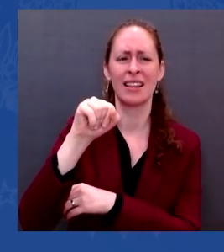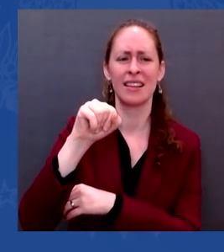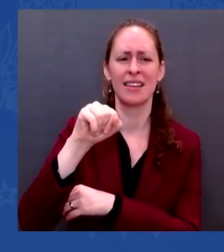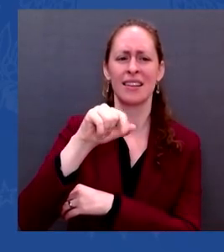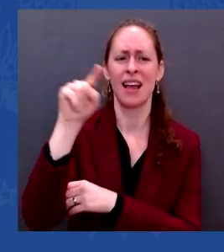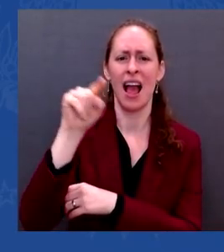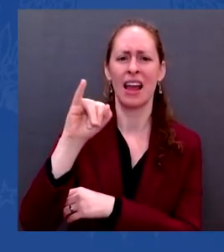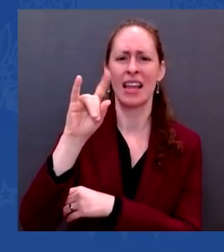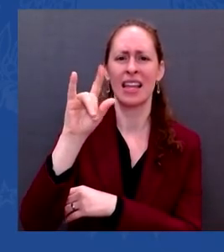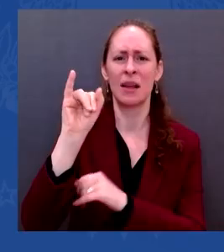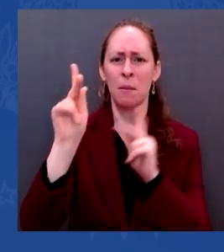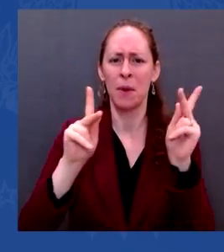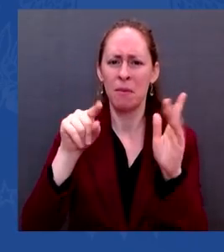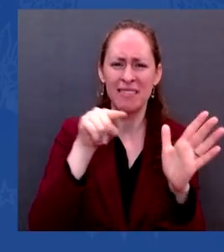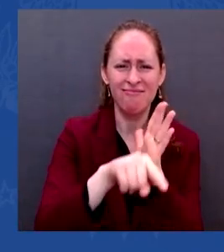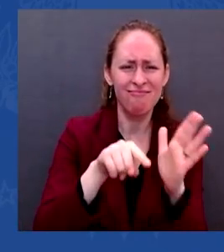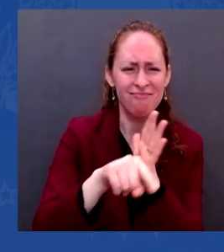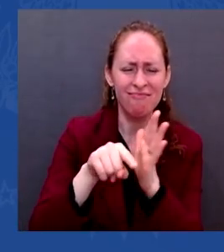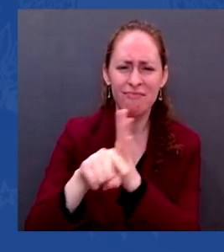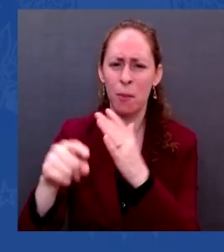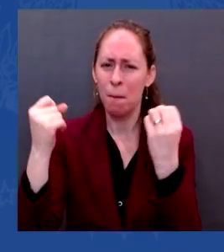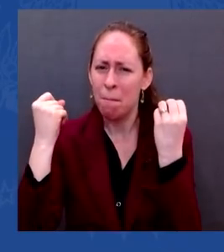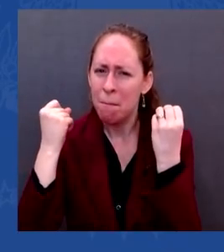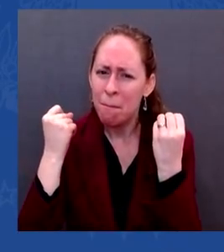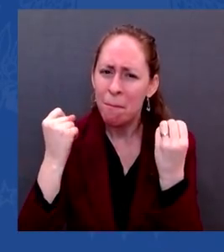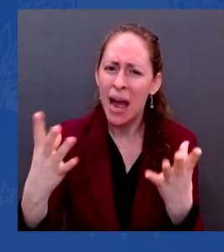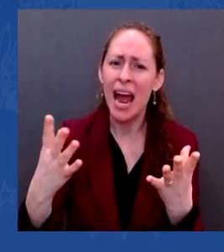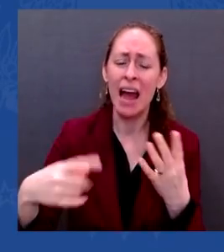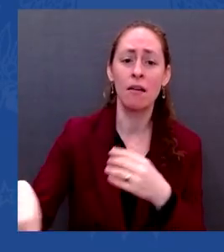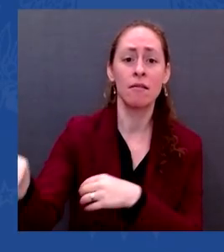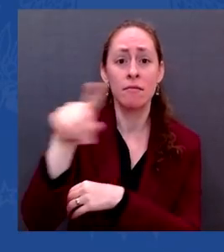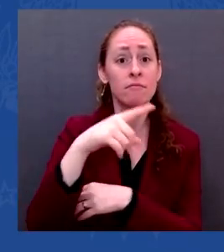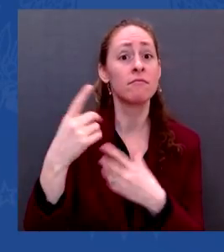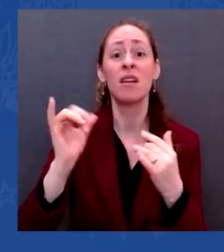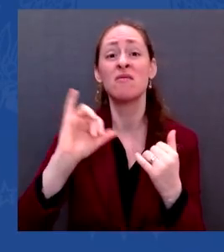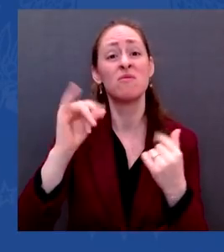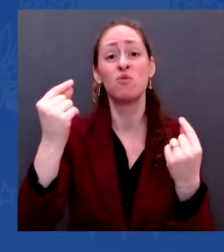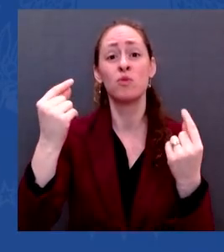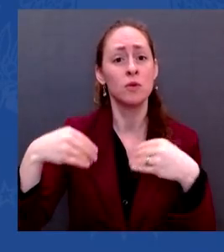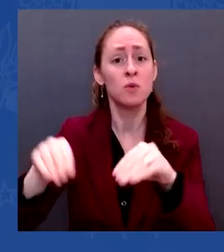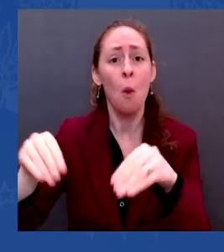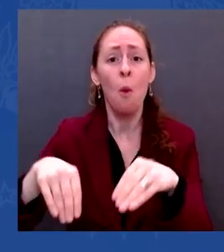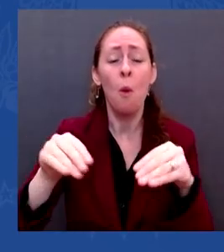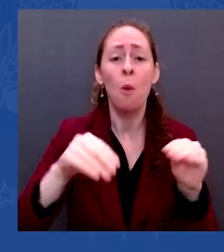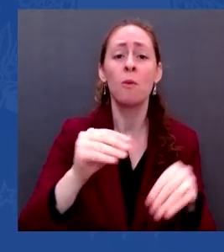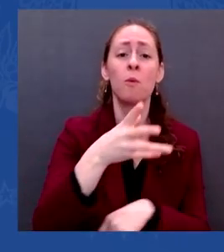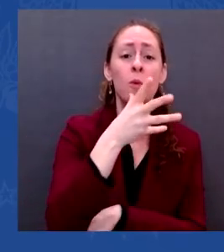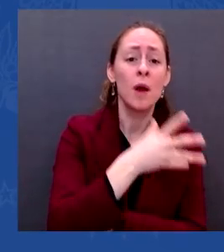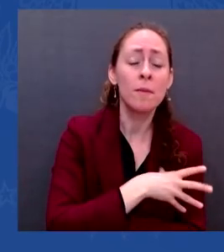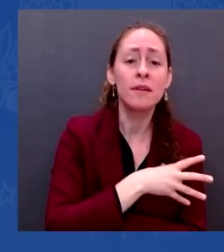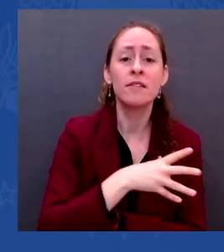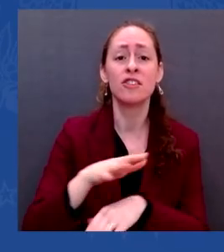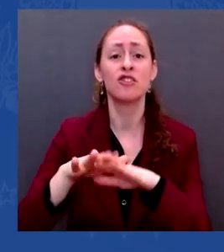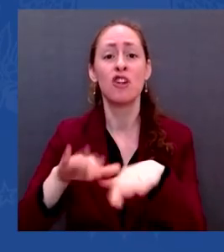rape used as a weapon of war. And thanks to the bravery of our troops, this horrible terrorist leader is no more.